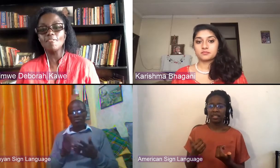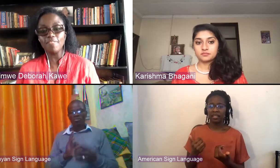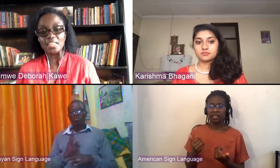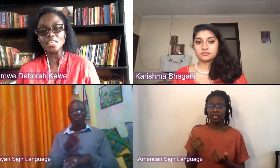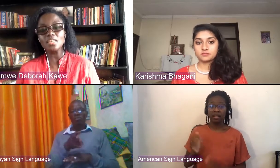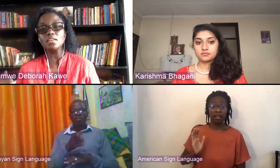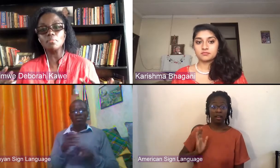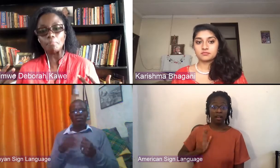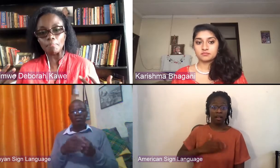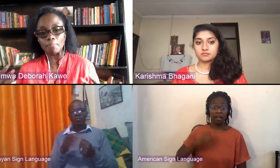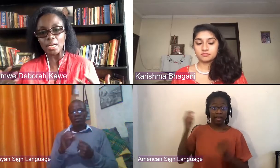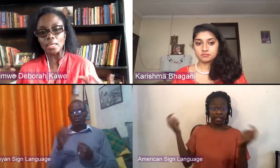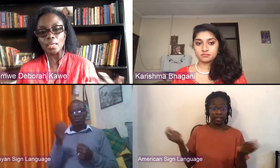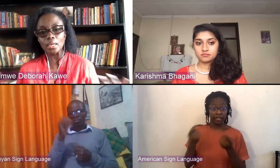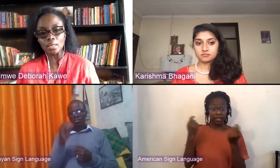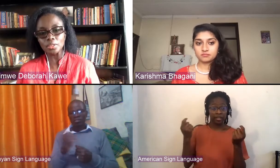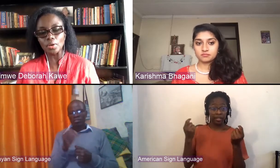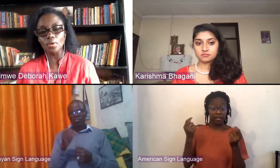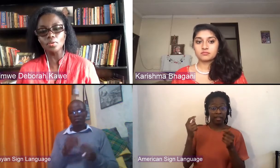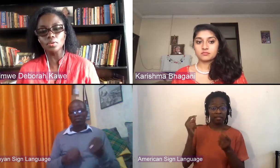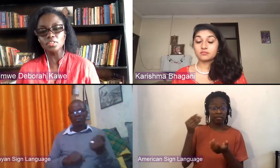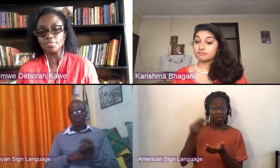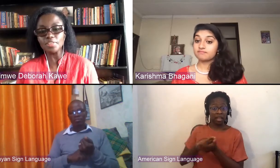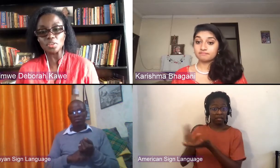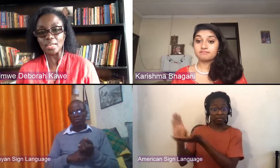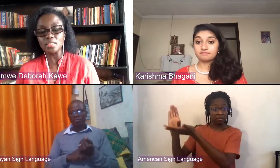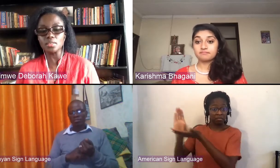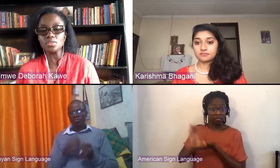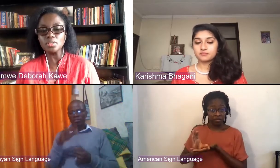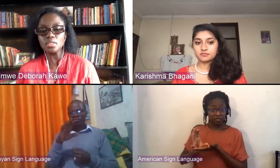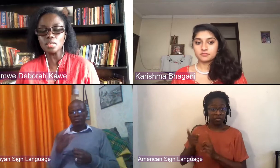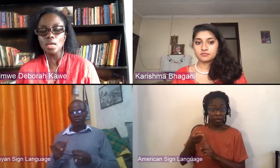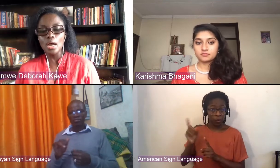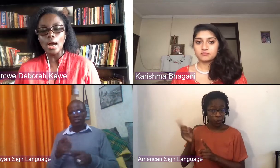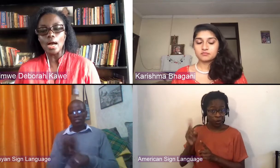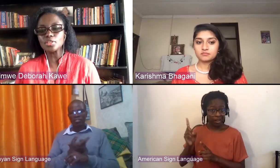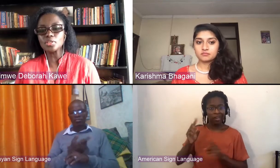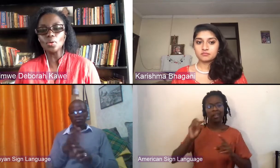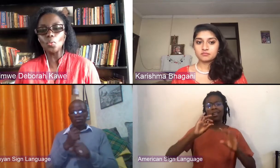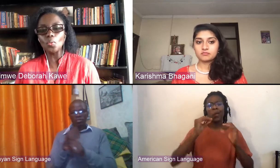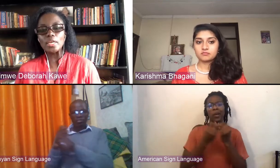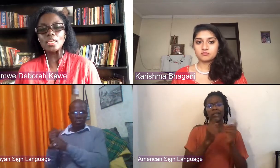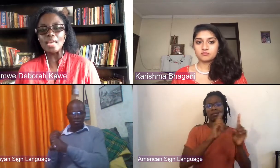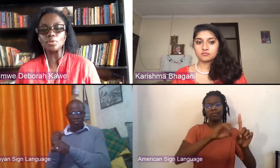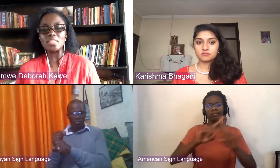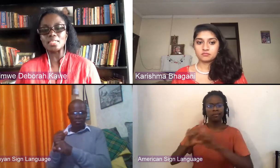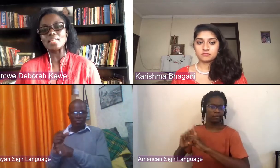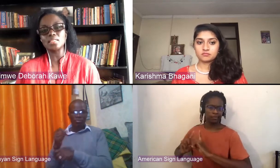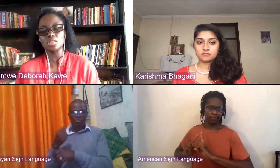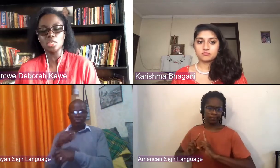funded by, you know, different organizations. And so we are not yet at a stage where